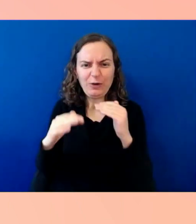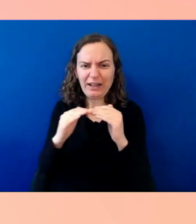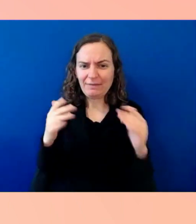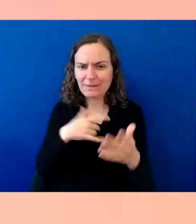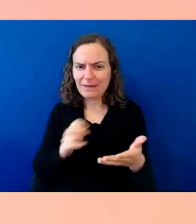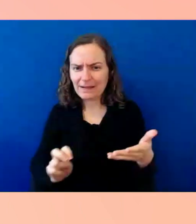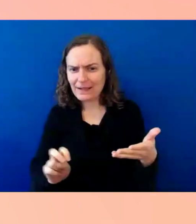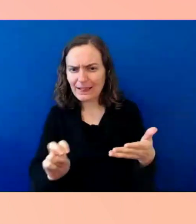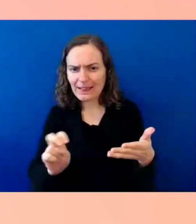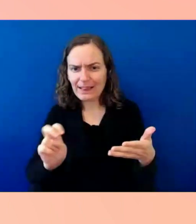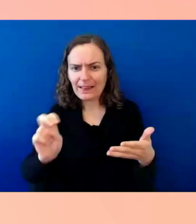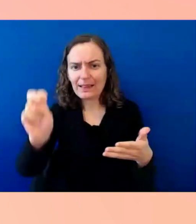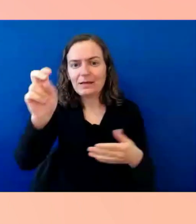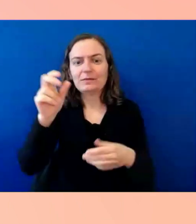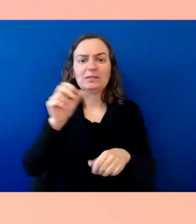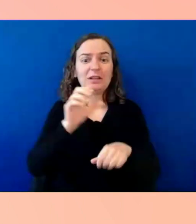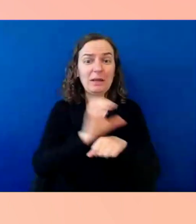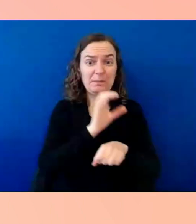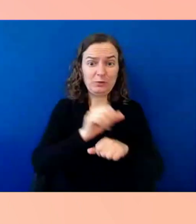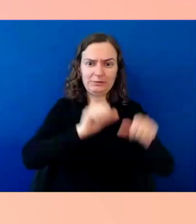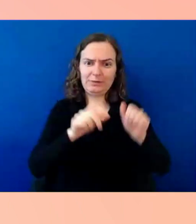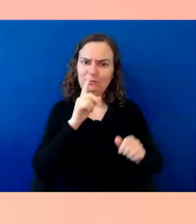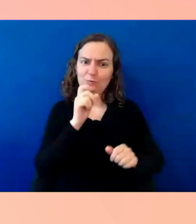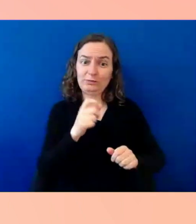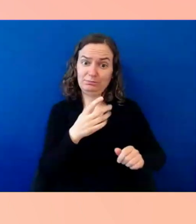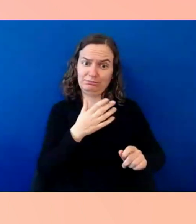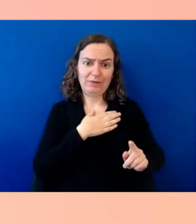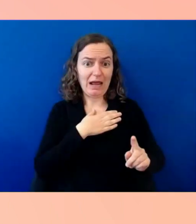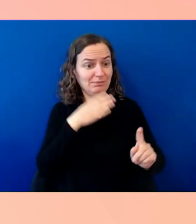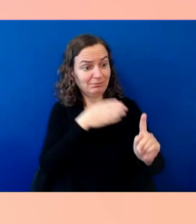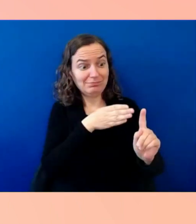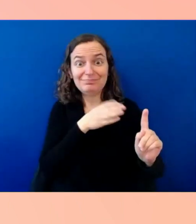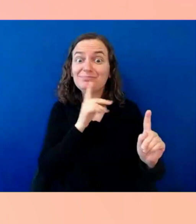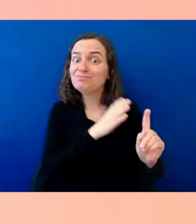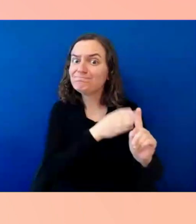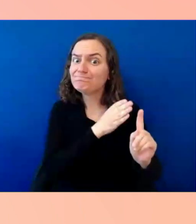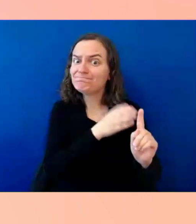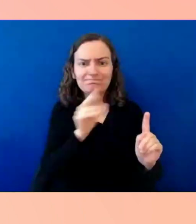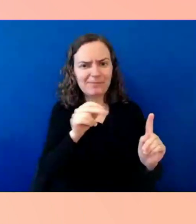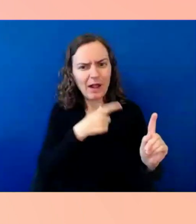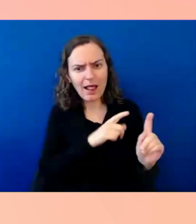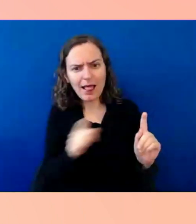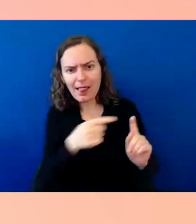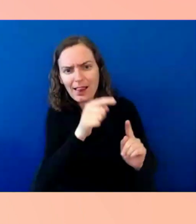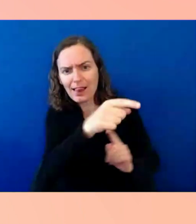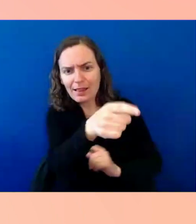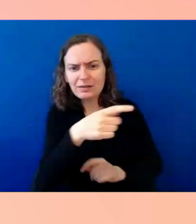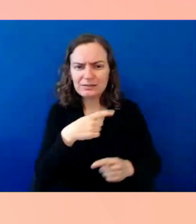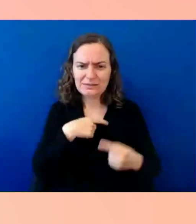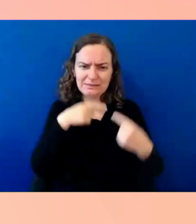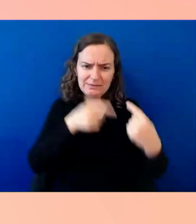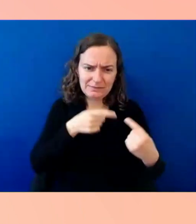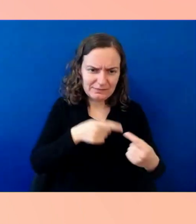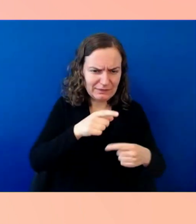I really struggled through my first year of college. My CS coursework was dense and I couldn't find my focus.